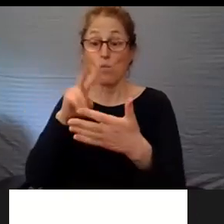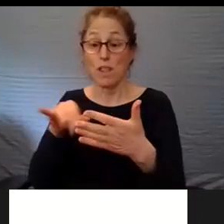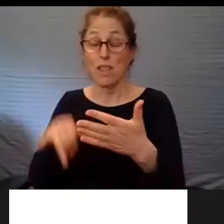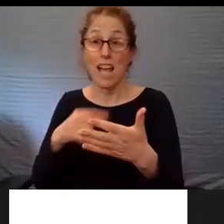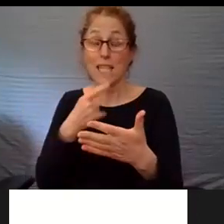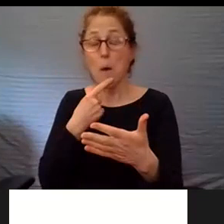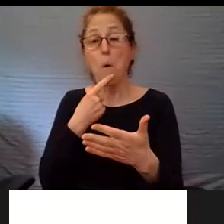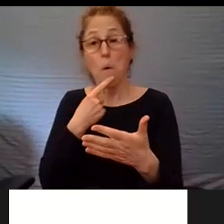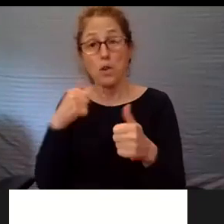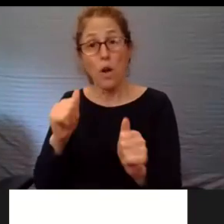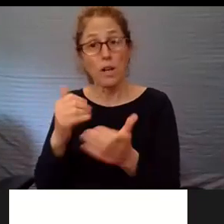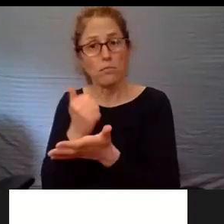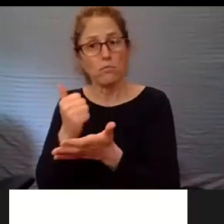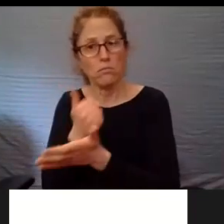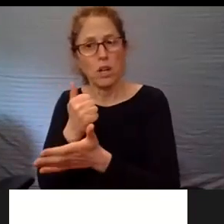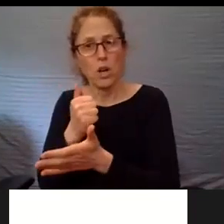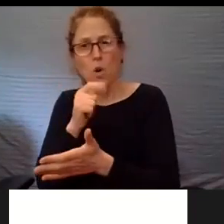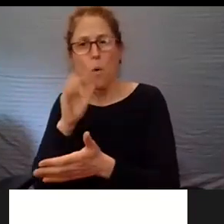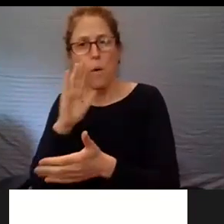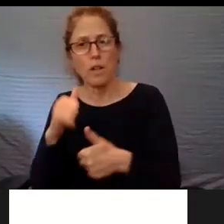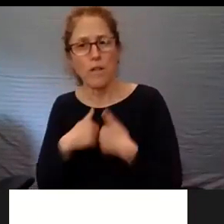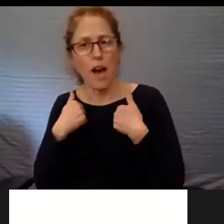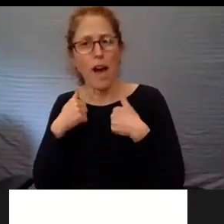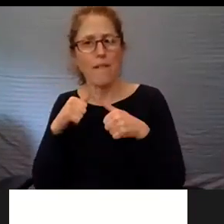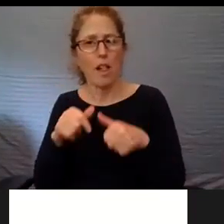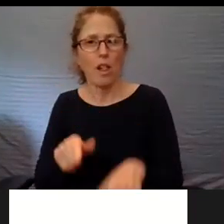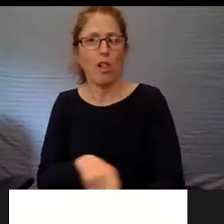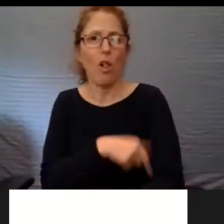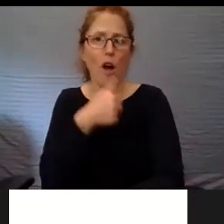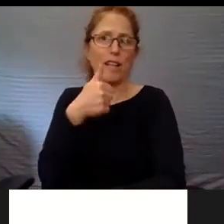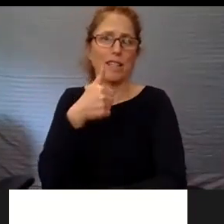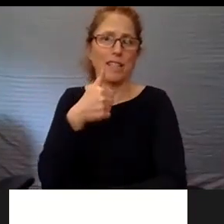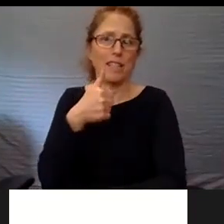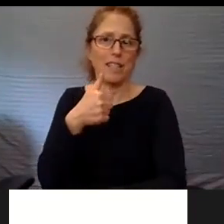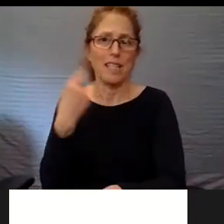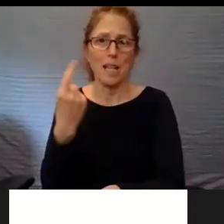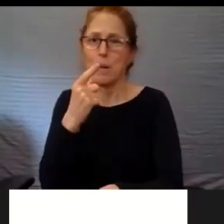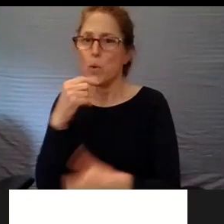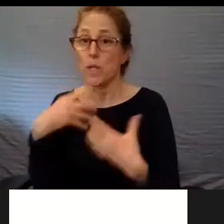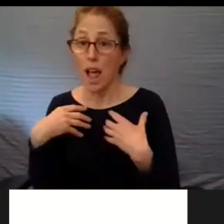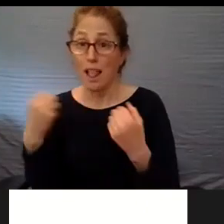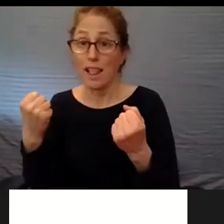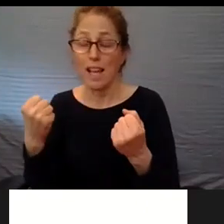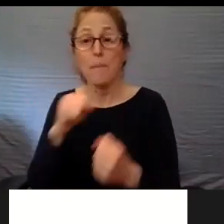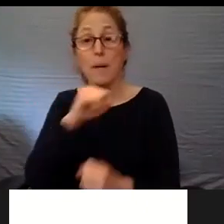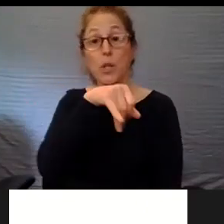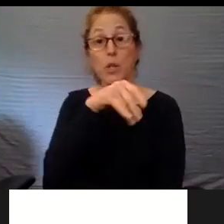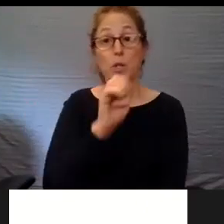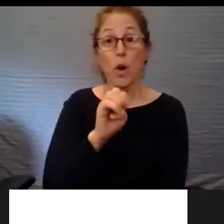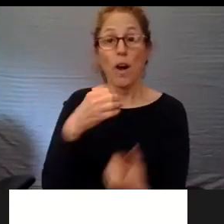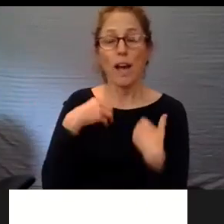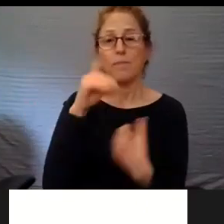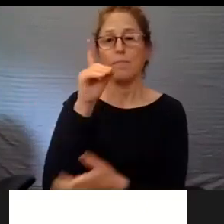the long-term survival of someone who is healthy, and, you know, Joe, has dwarfism, so that